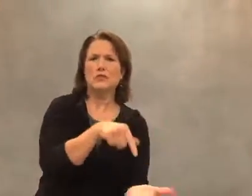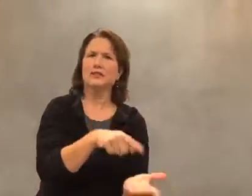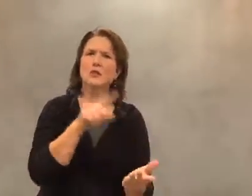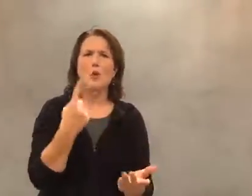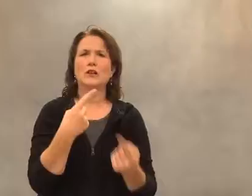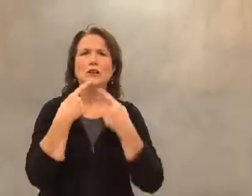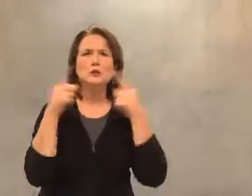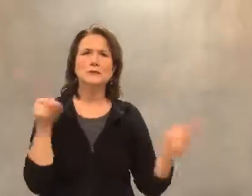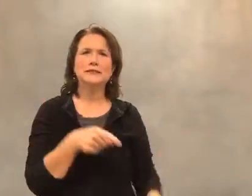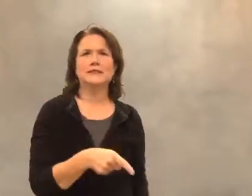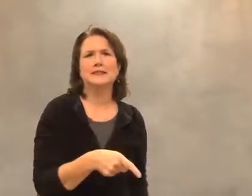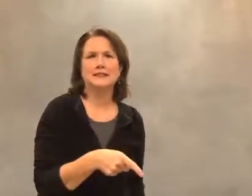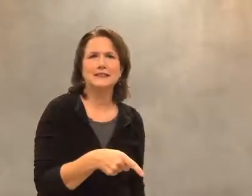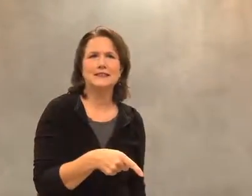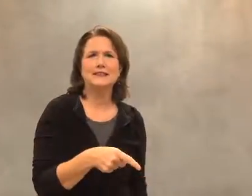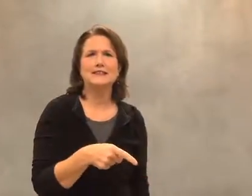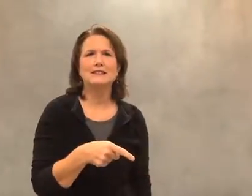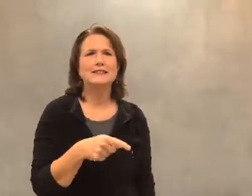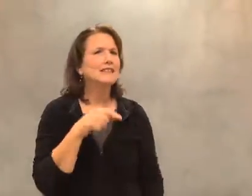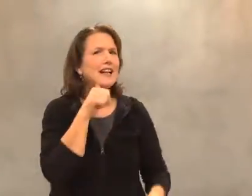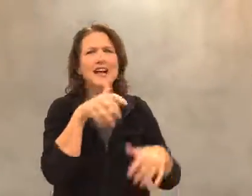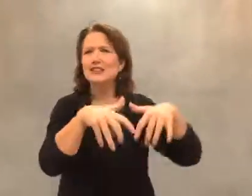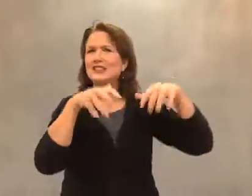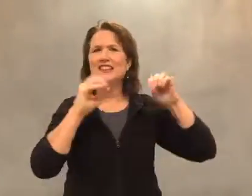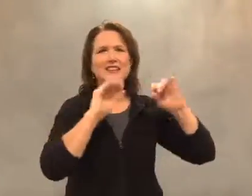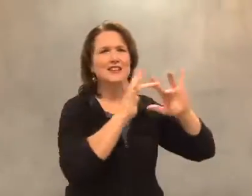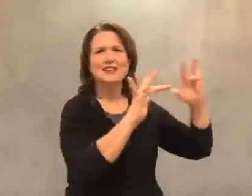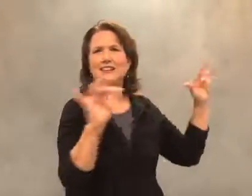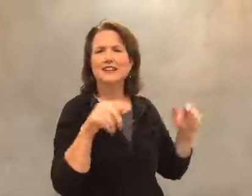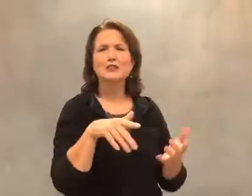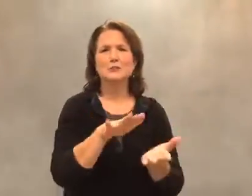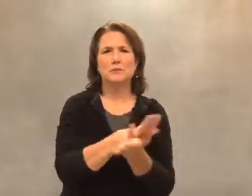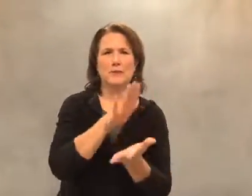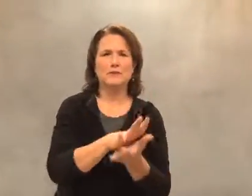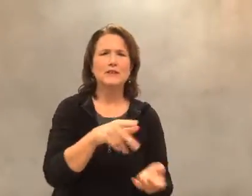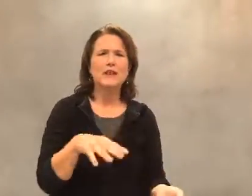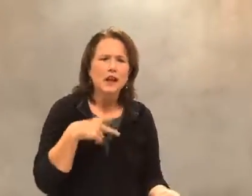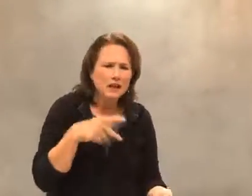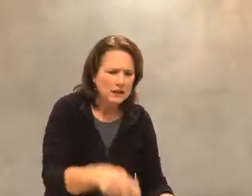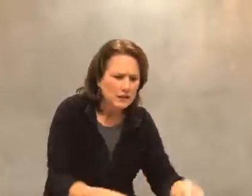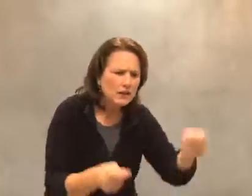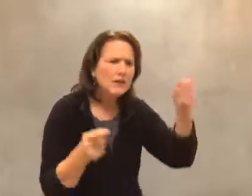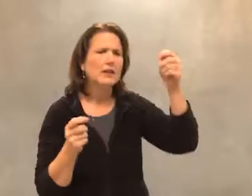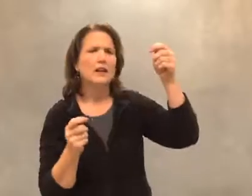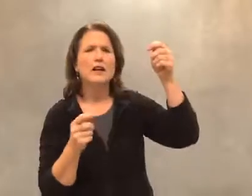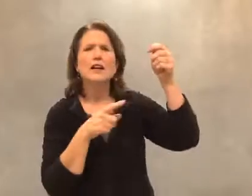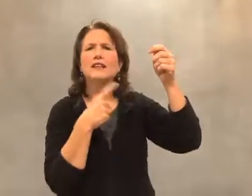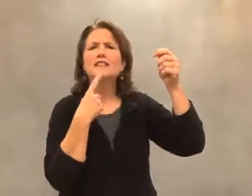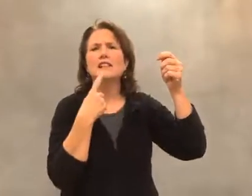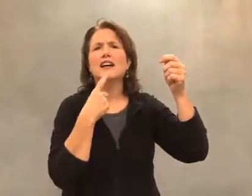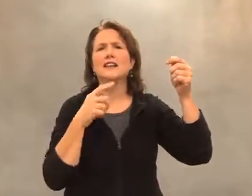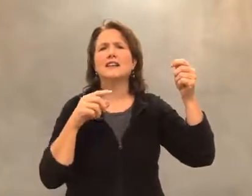That was the only announcement there was, nobody else was there.